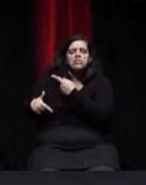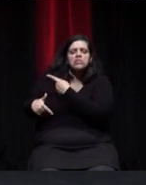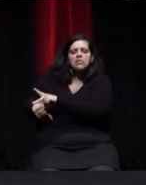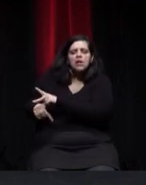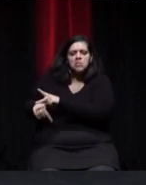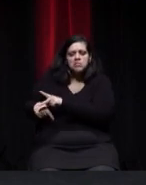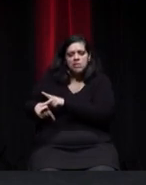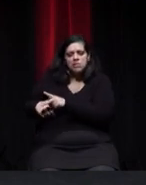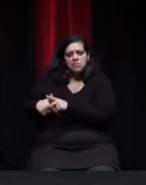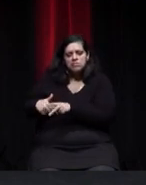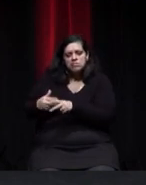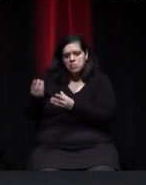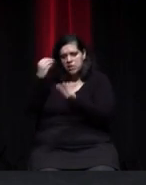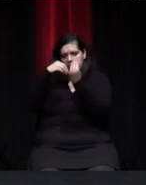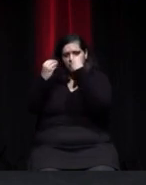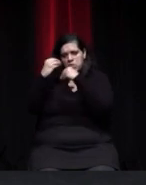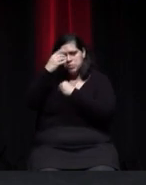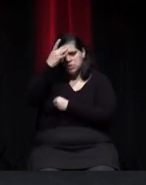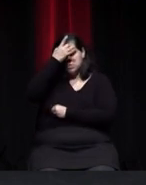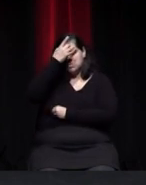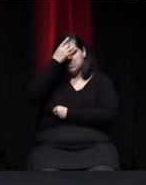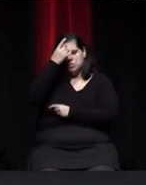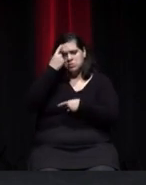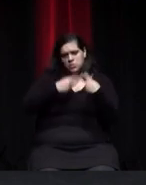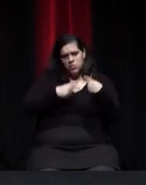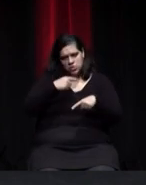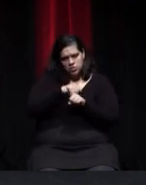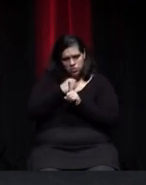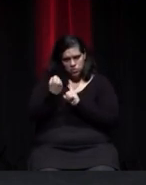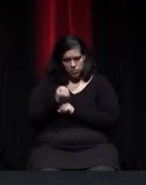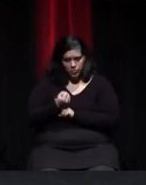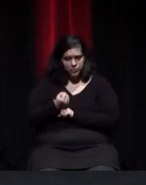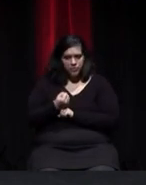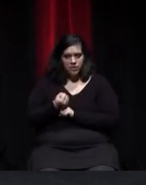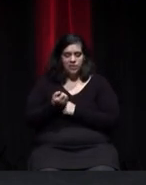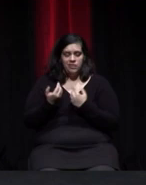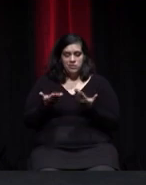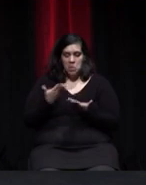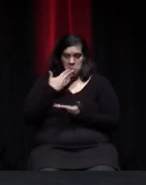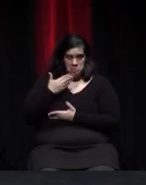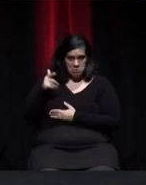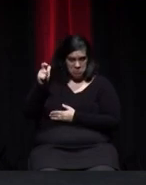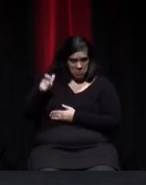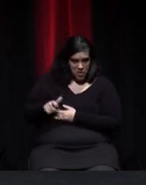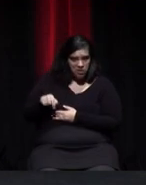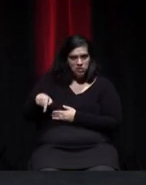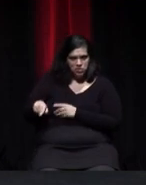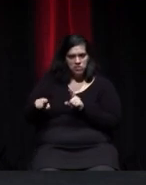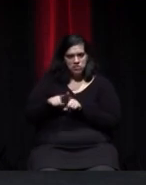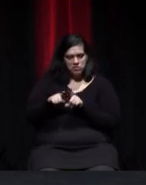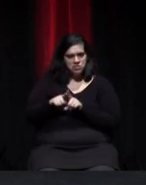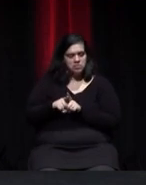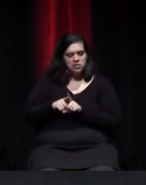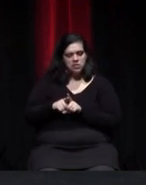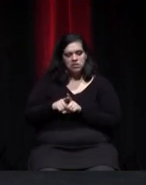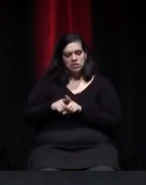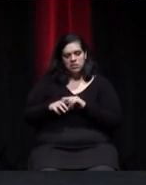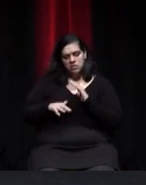of political and social awareness. Therefore, it also must be asked to do this for society,